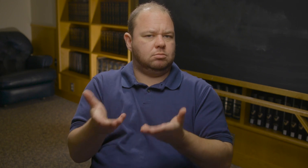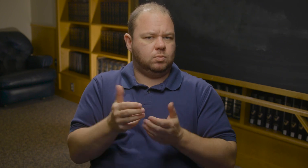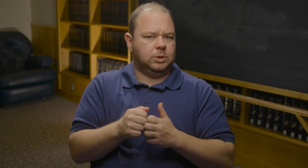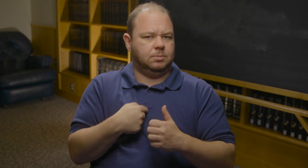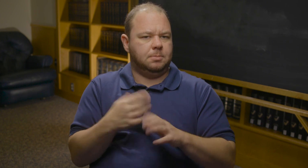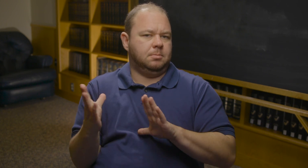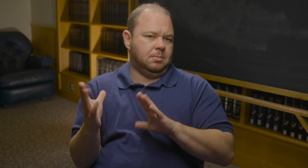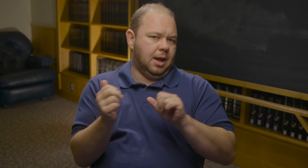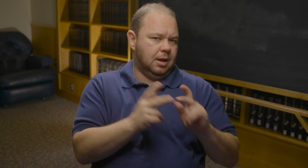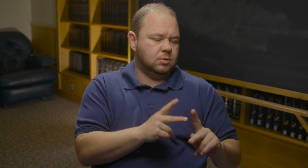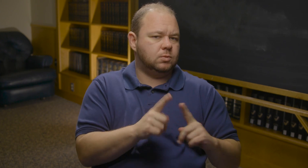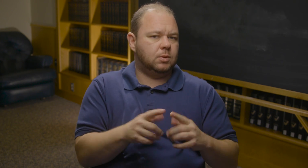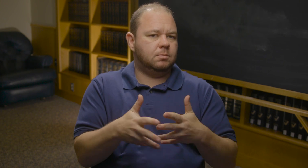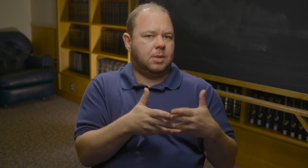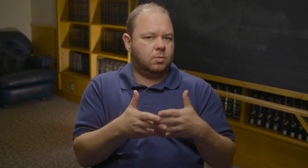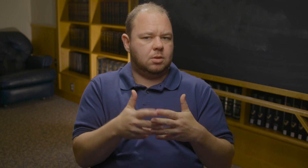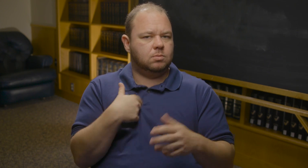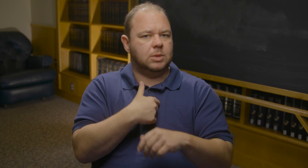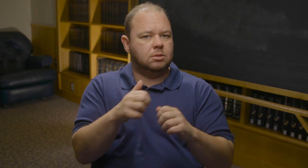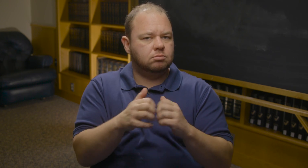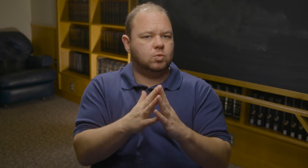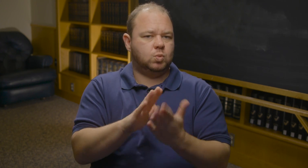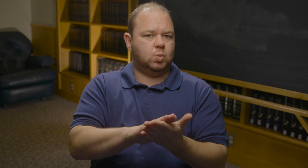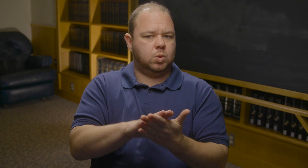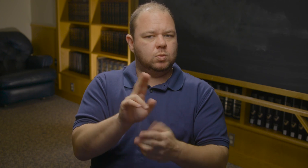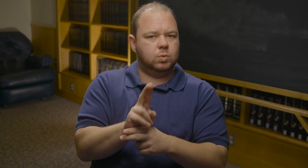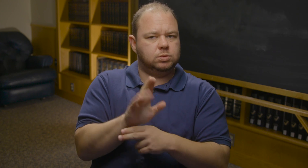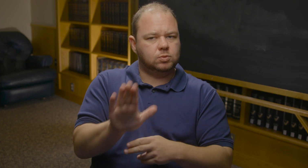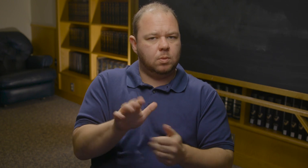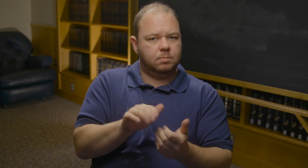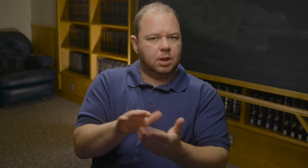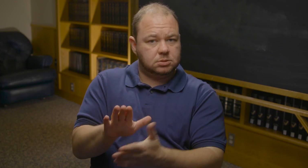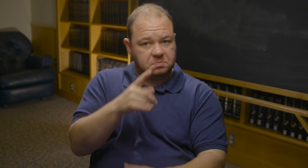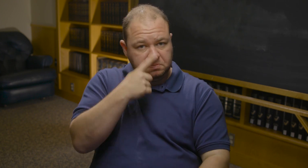to America so they can set up a deaf school with their signed method.